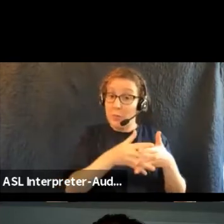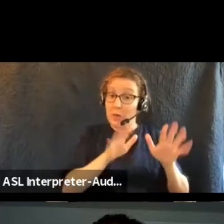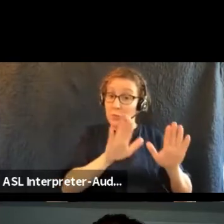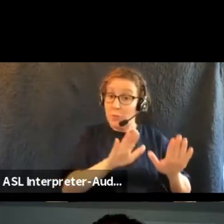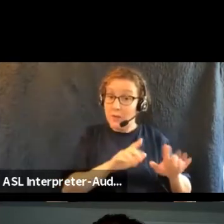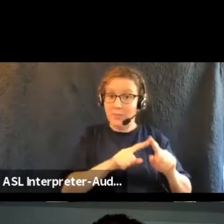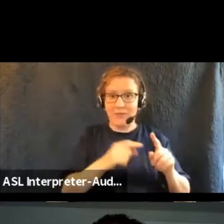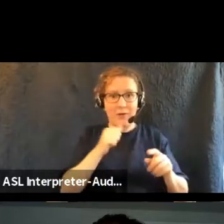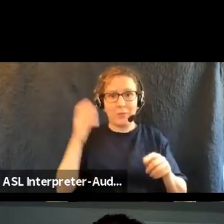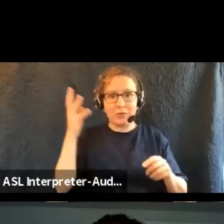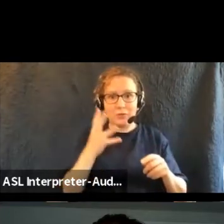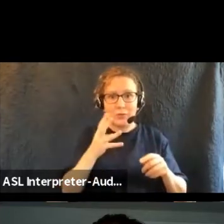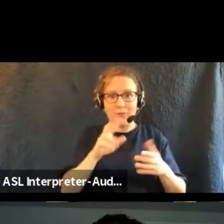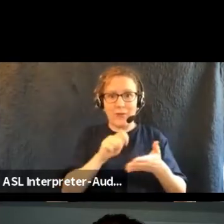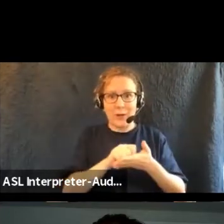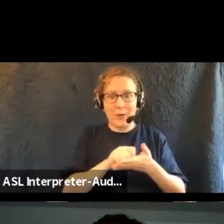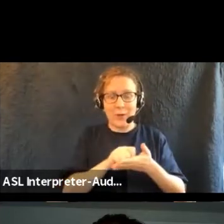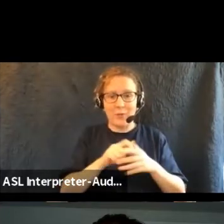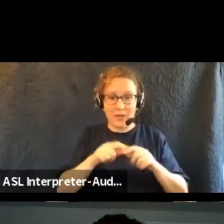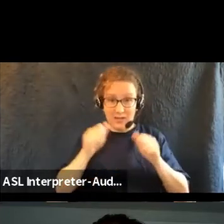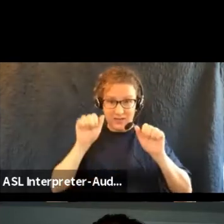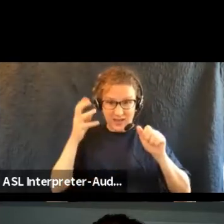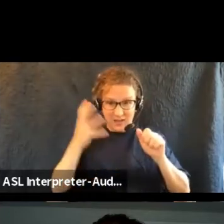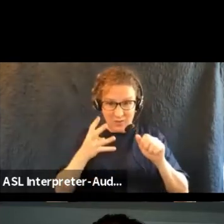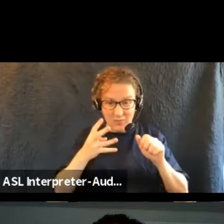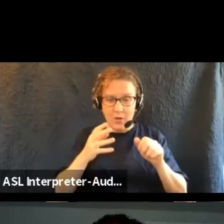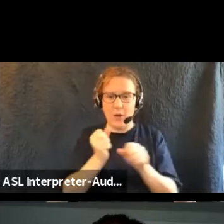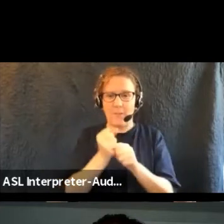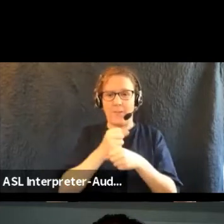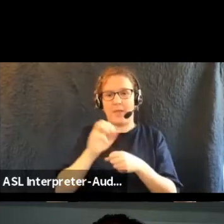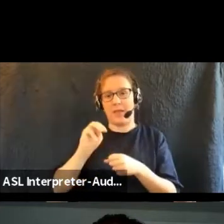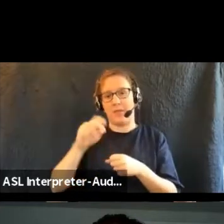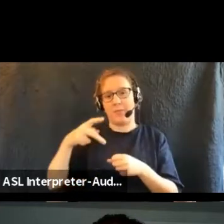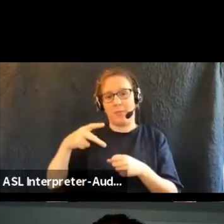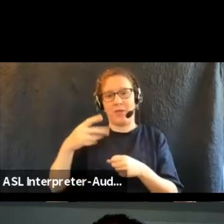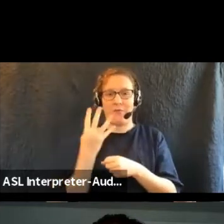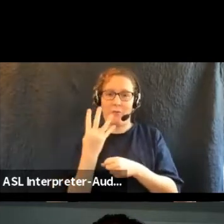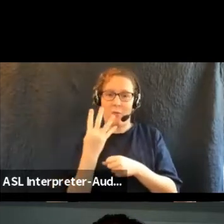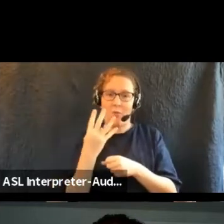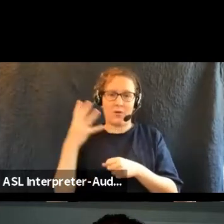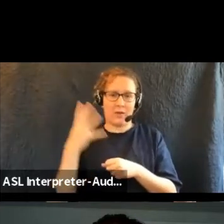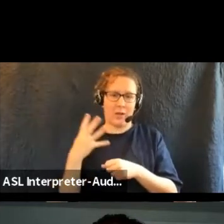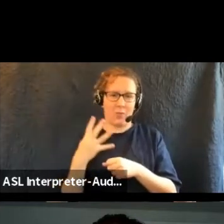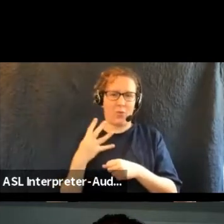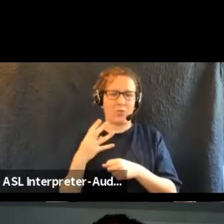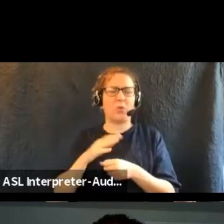it you'll definitely want to make an MP4 downloadable so they can watch a local copy.